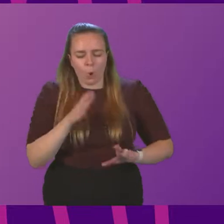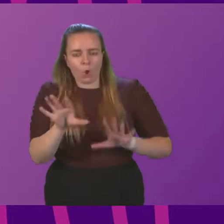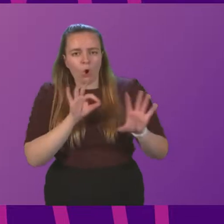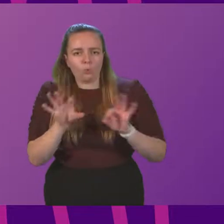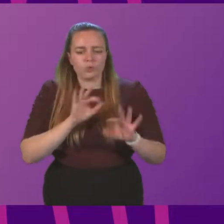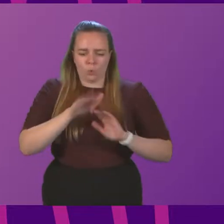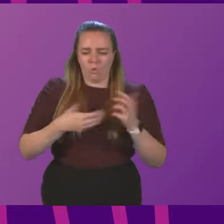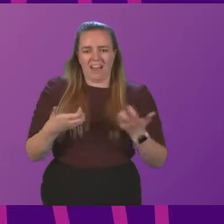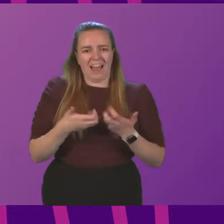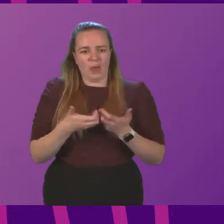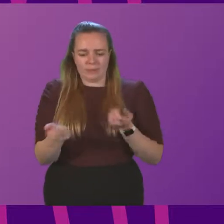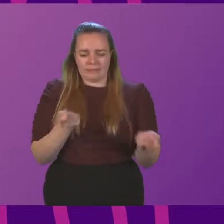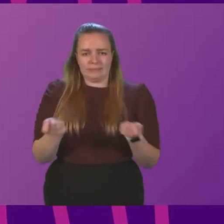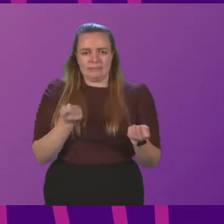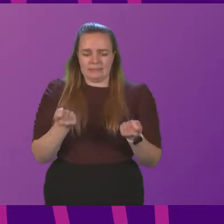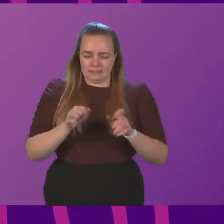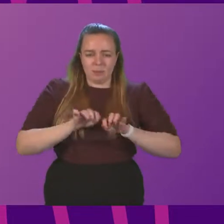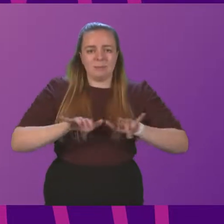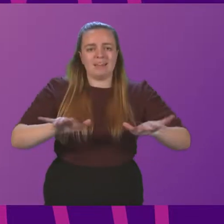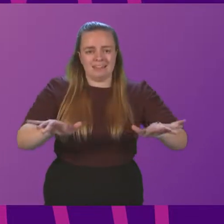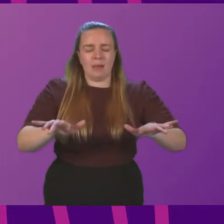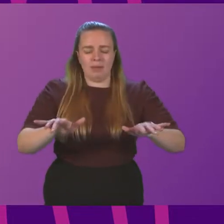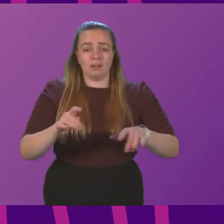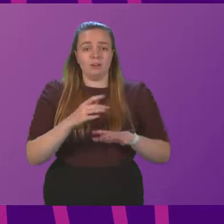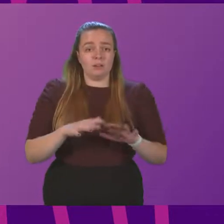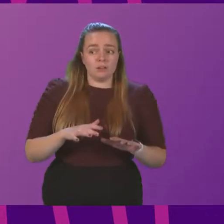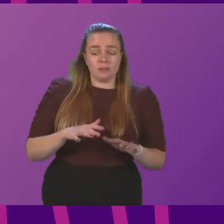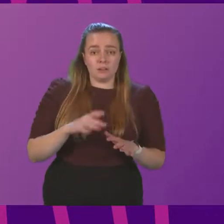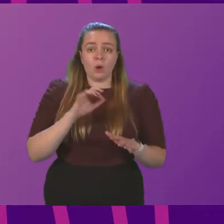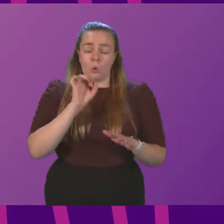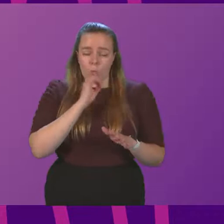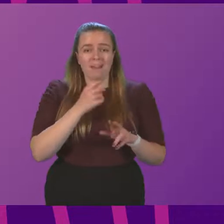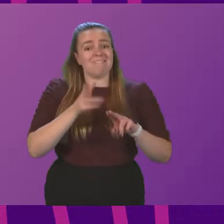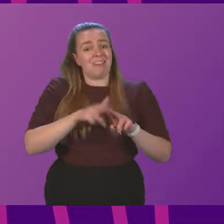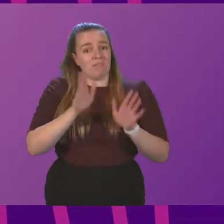respond to the evolving pandemic and we will not hesitate to strengthen the protective measures